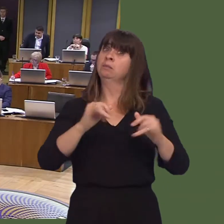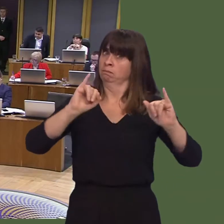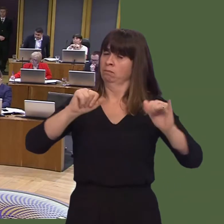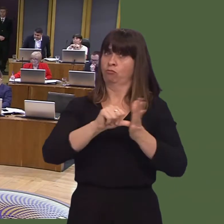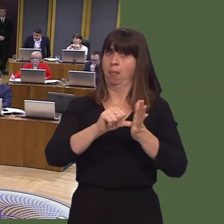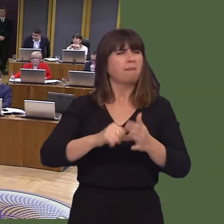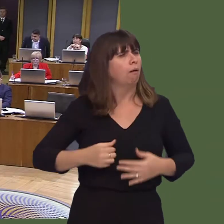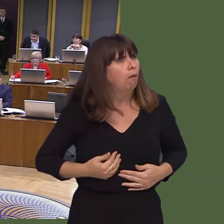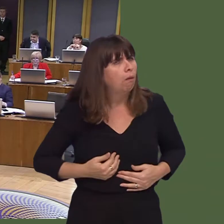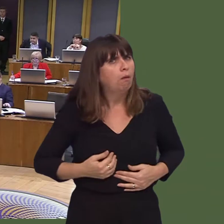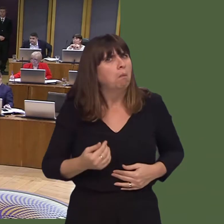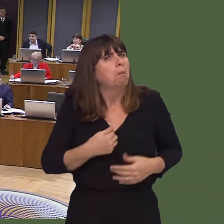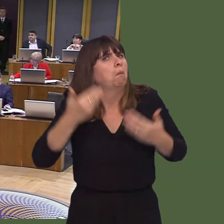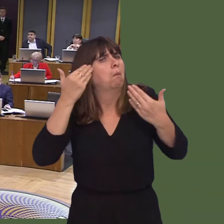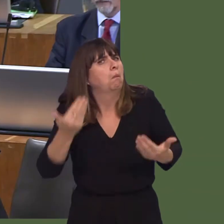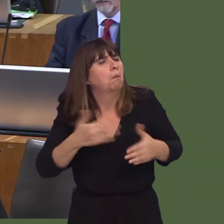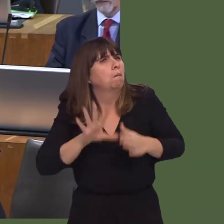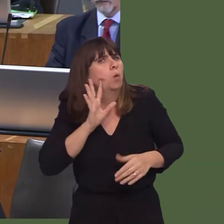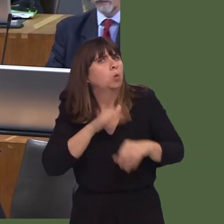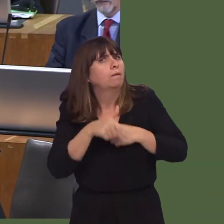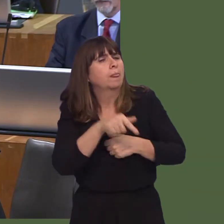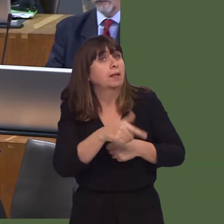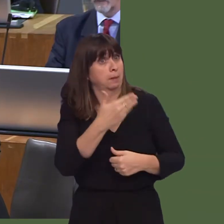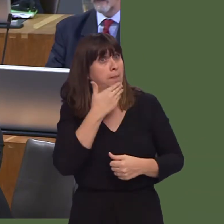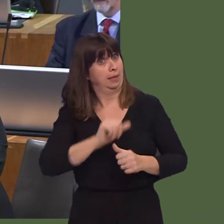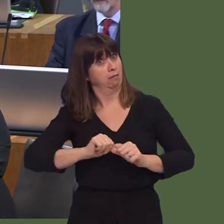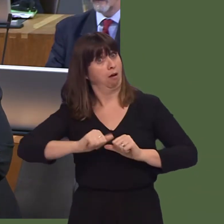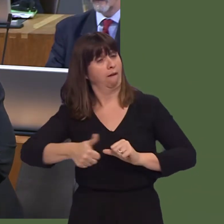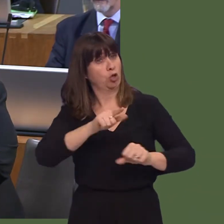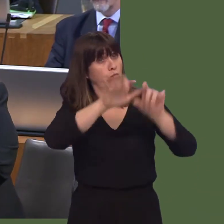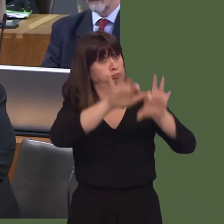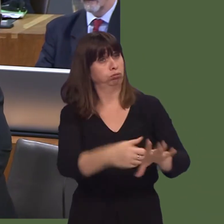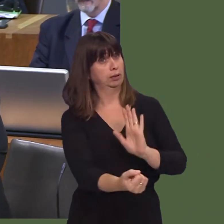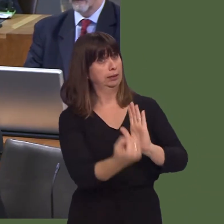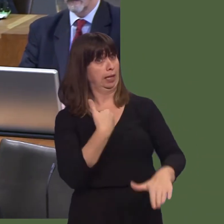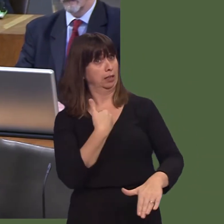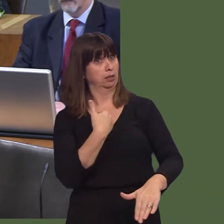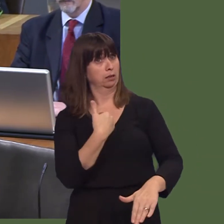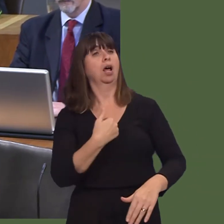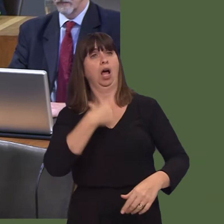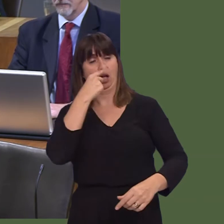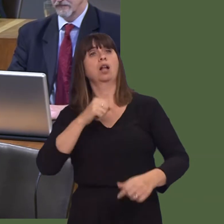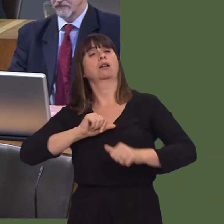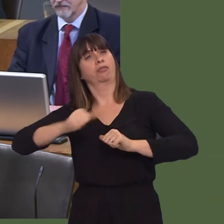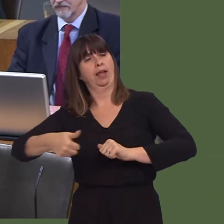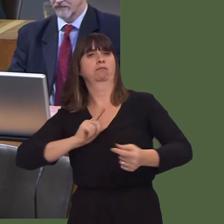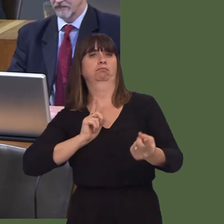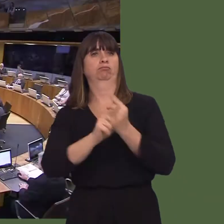I'm not familiar with the issue that the Member raises. Perhaps he would be good enough to write to me with the details and we'll ensure a response.